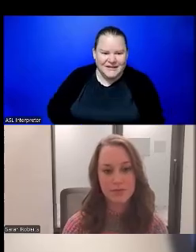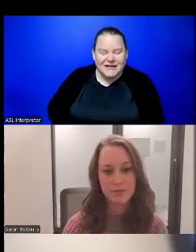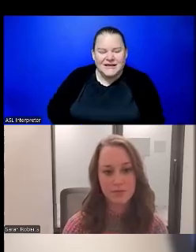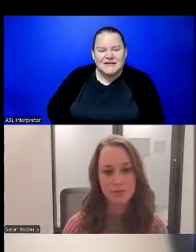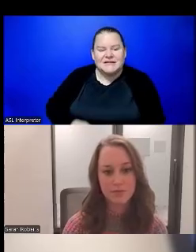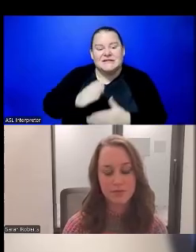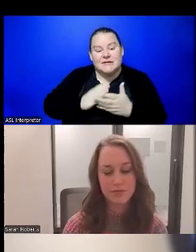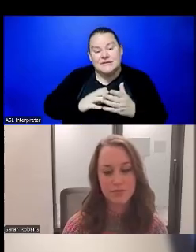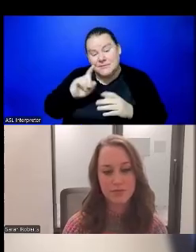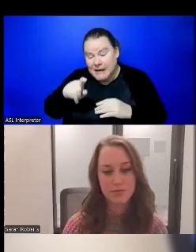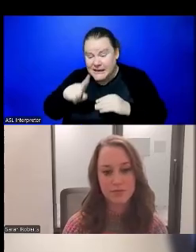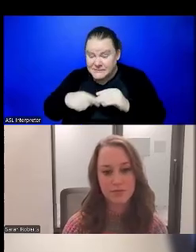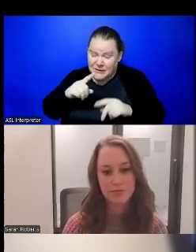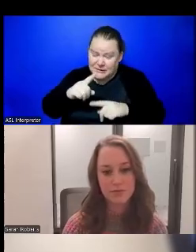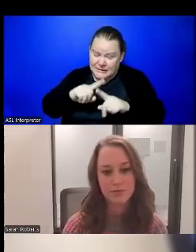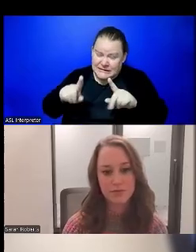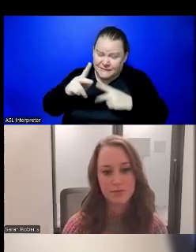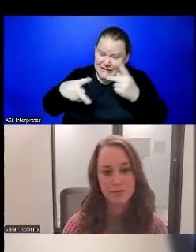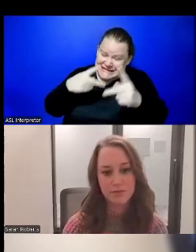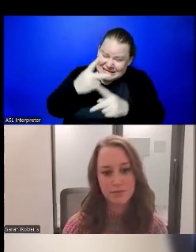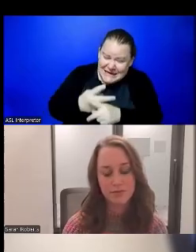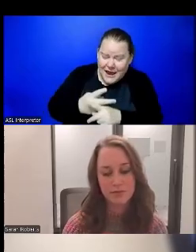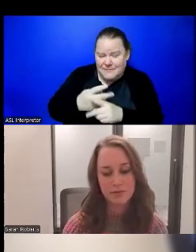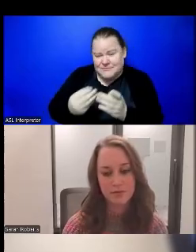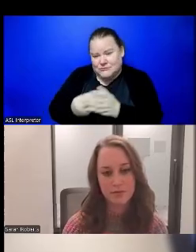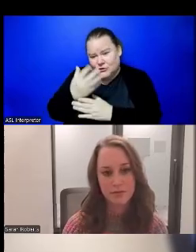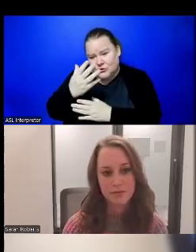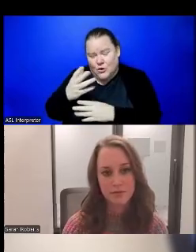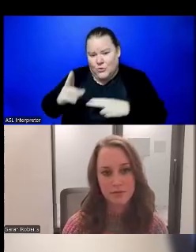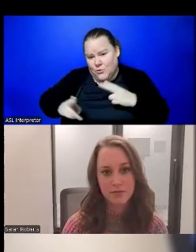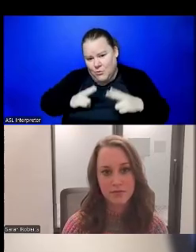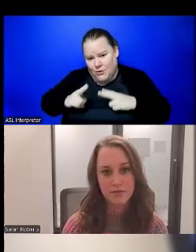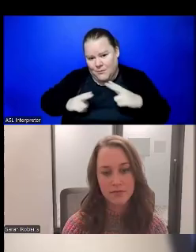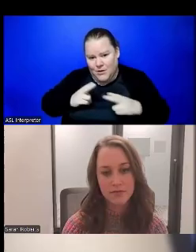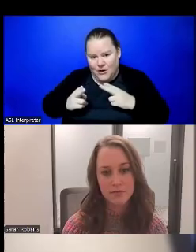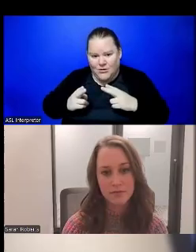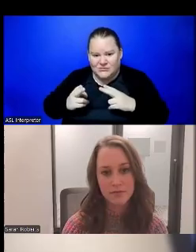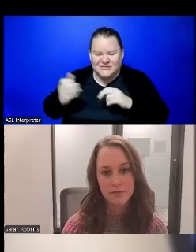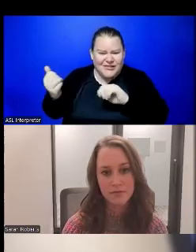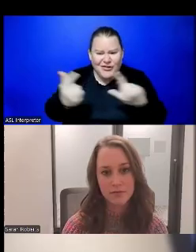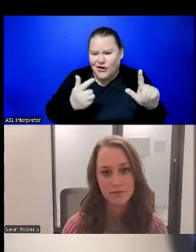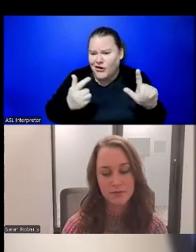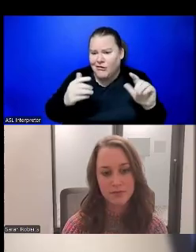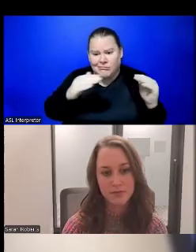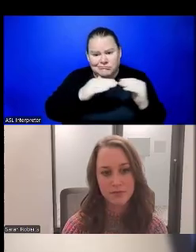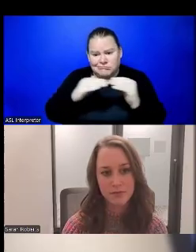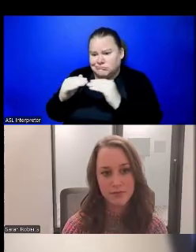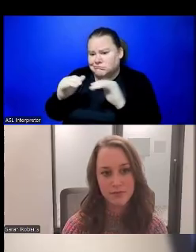hormone. There's about eight brands of growth hormone. They all work equally. There's not one that's better than the